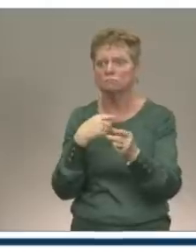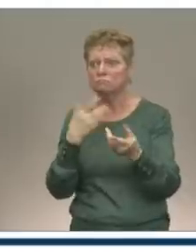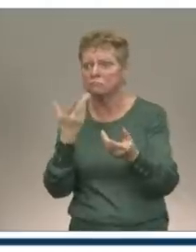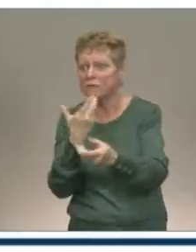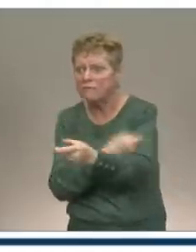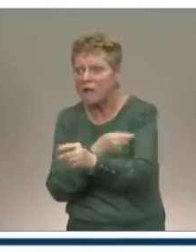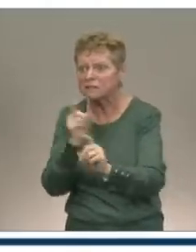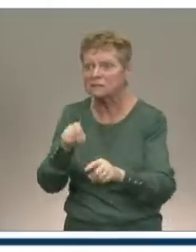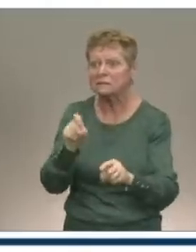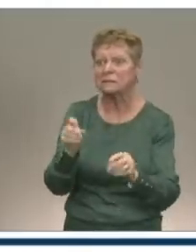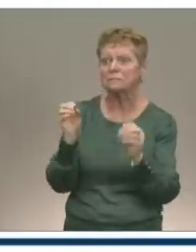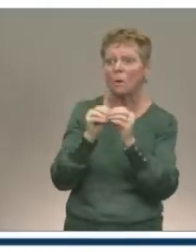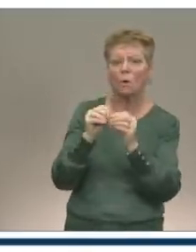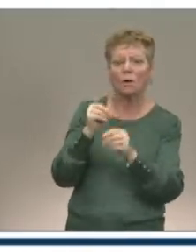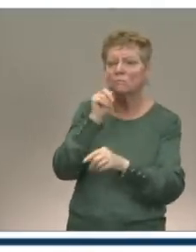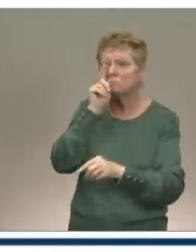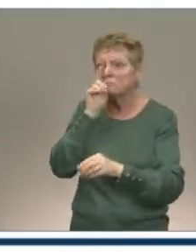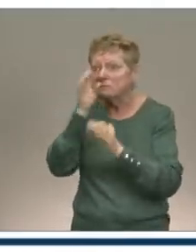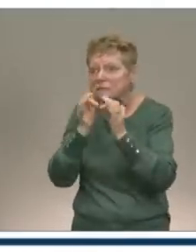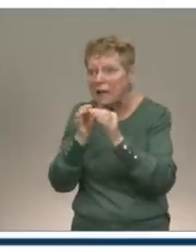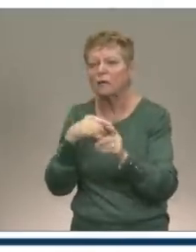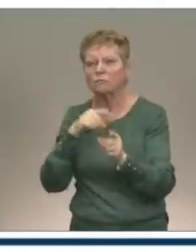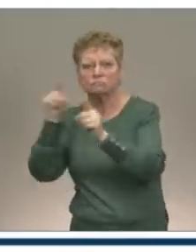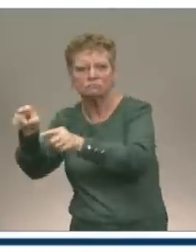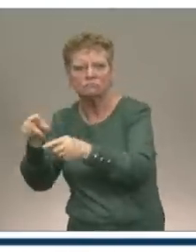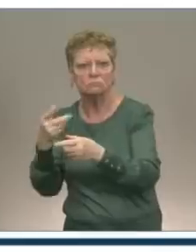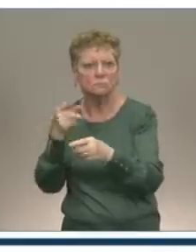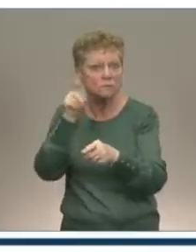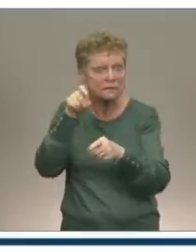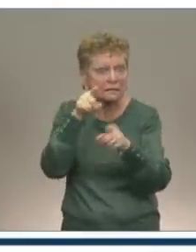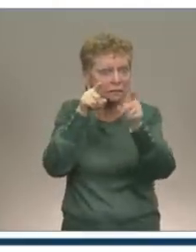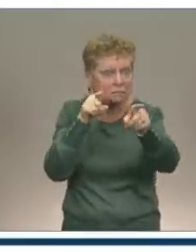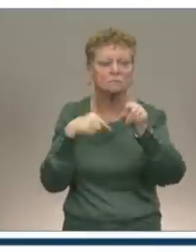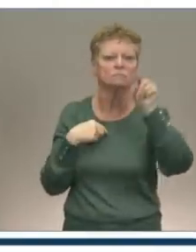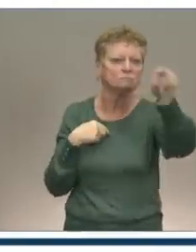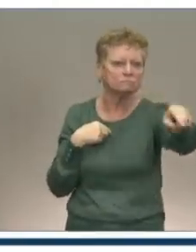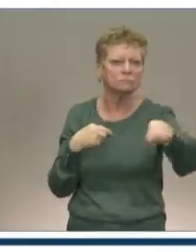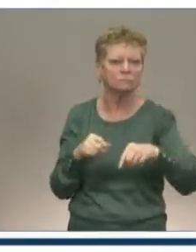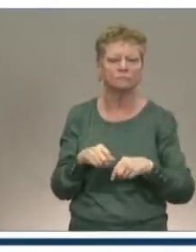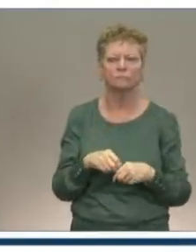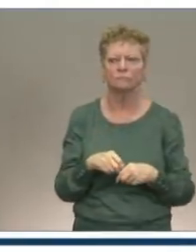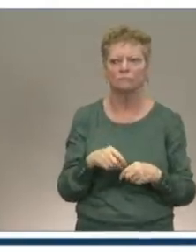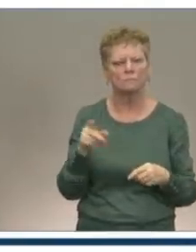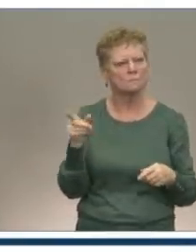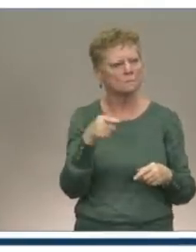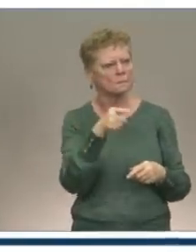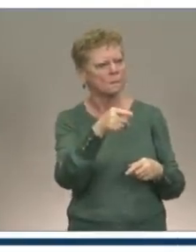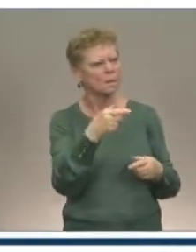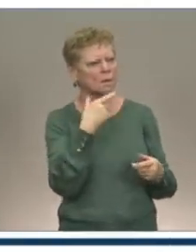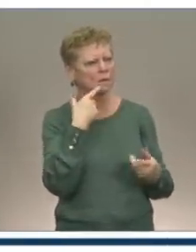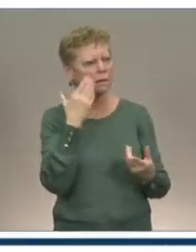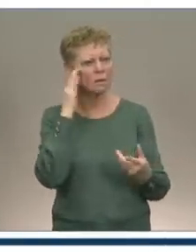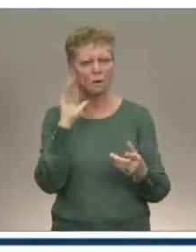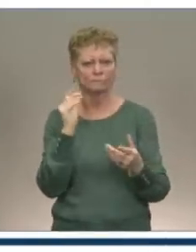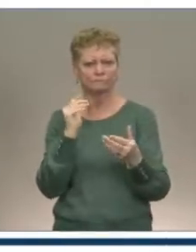have increased availability somebody explained the extra two day vacation uh tagged on to uh i